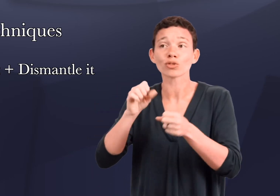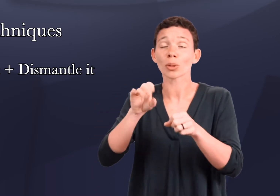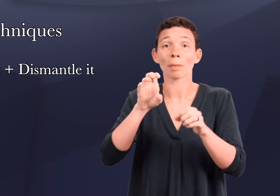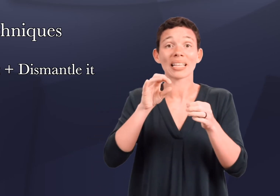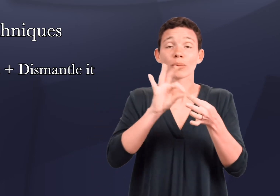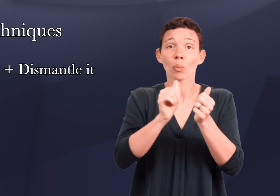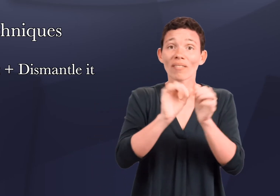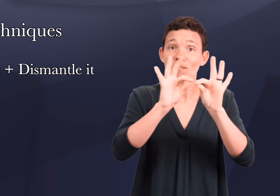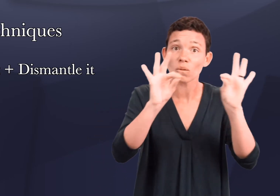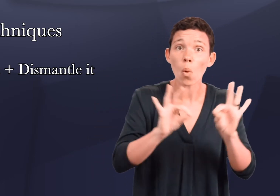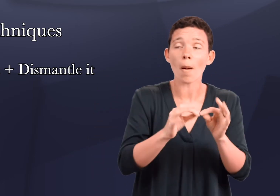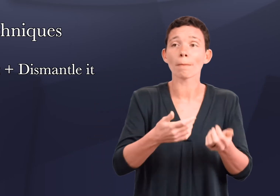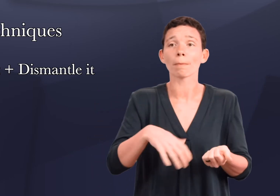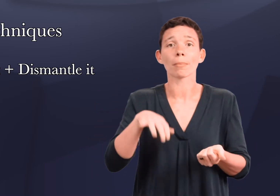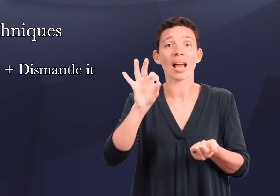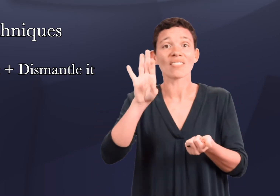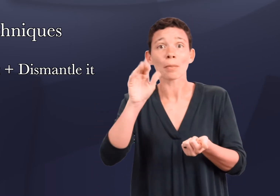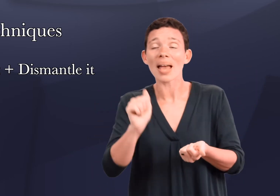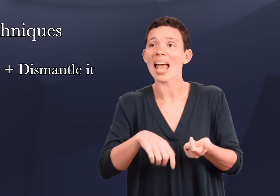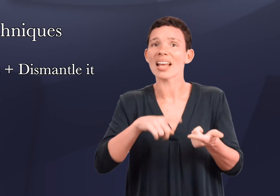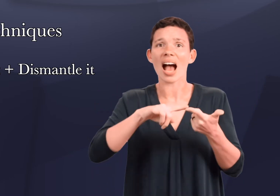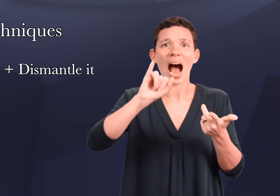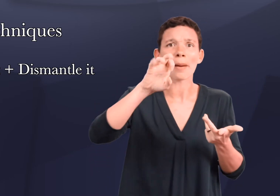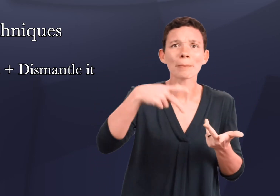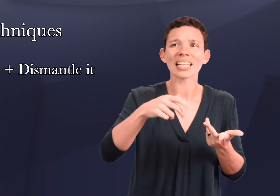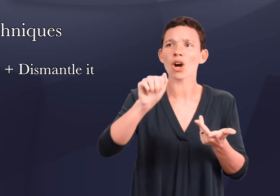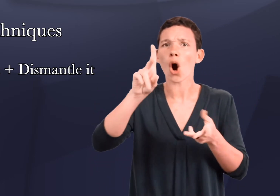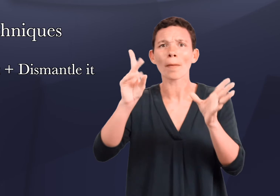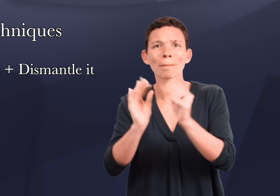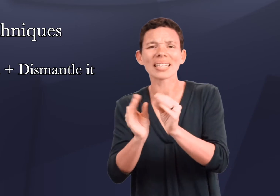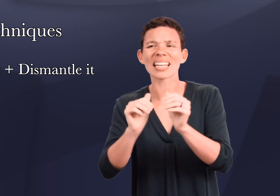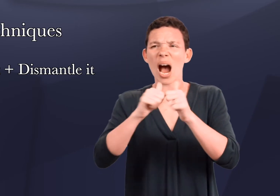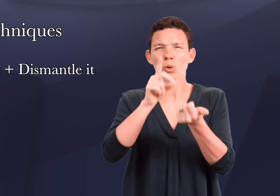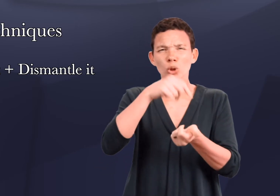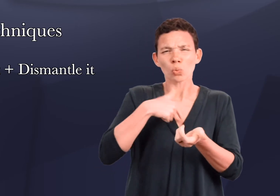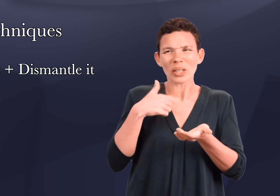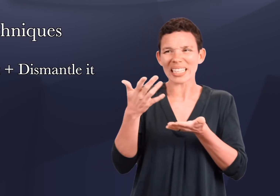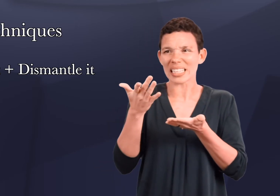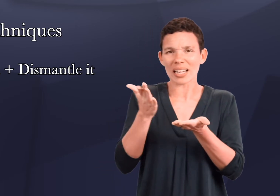maybe it's in a form, FBA, IEP, or ARD meeting.